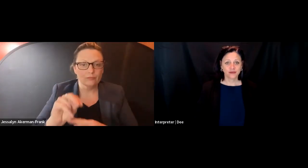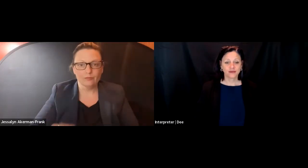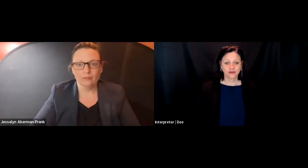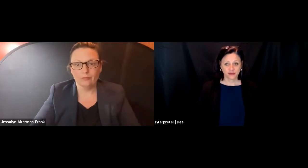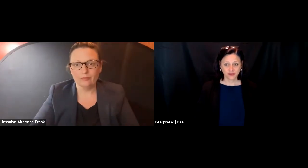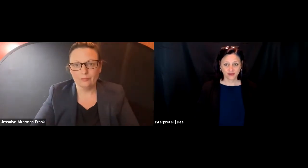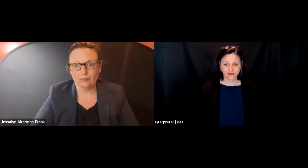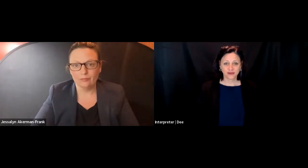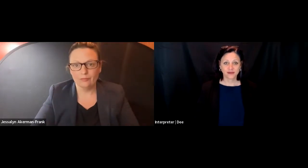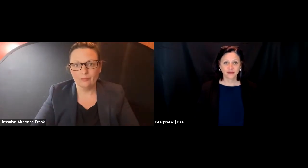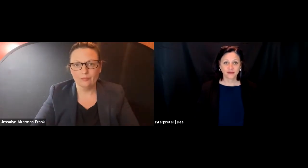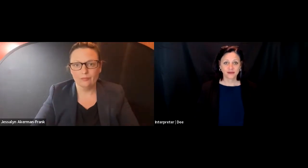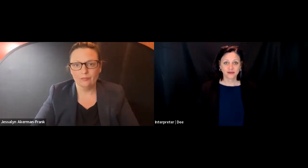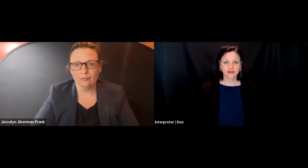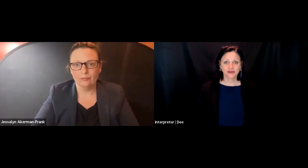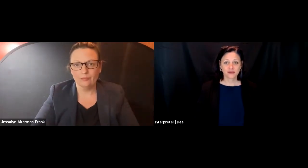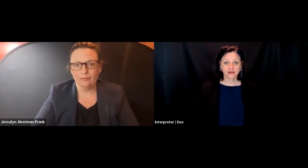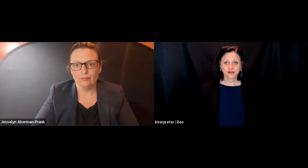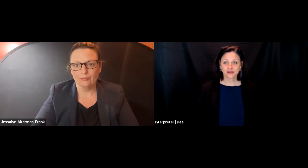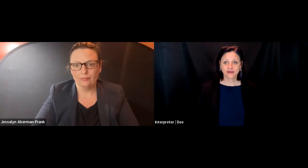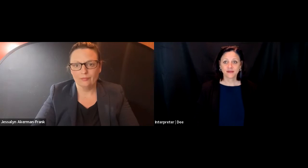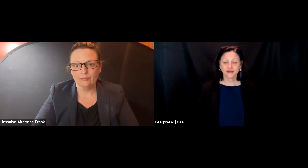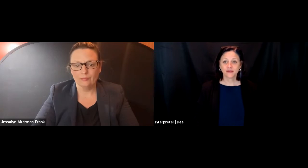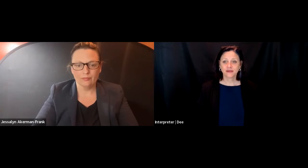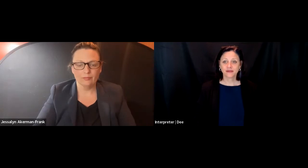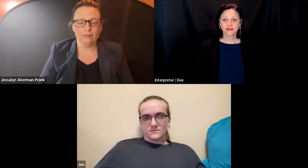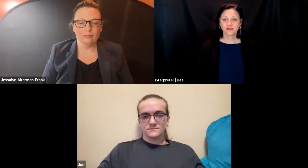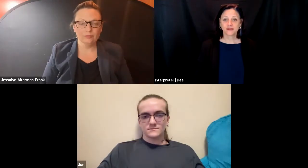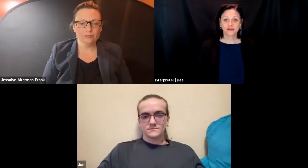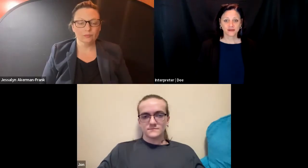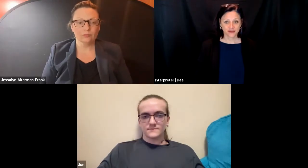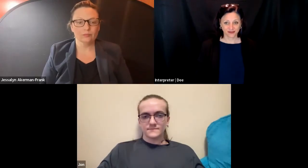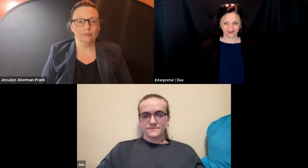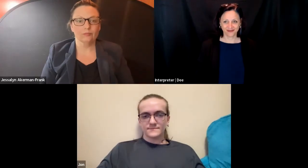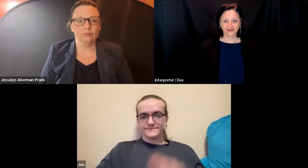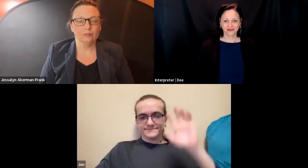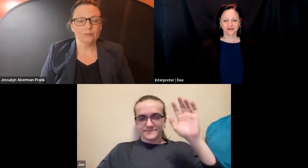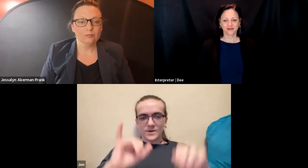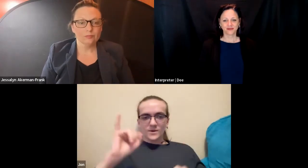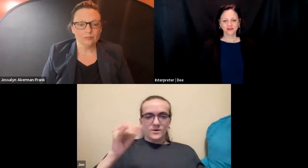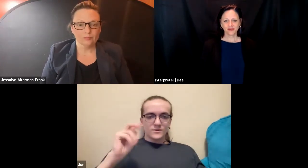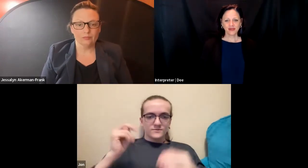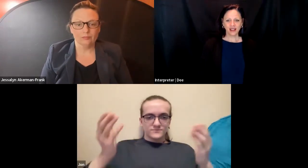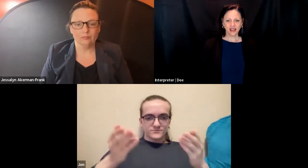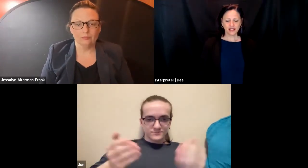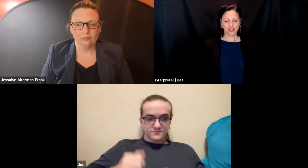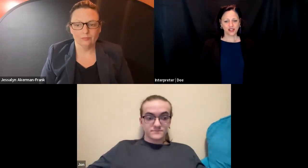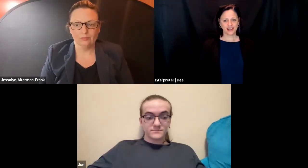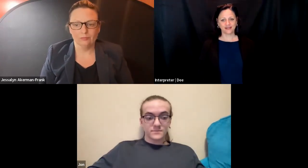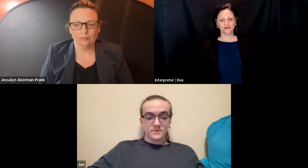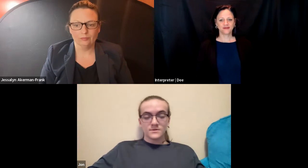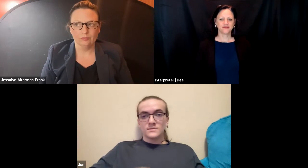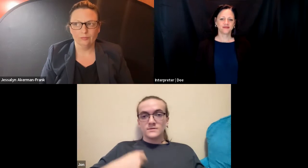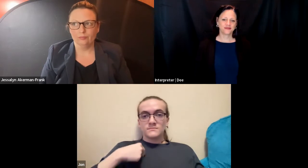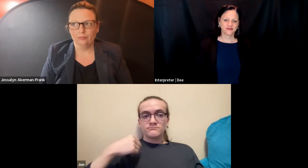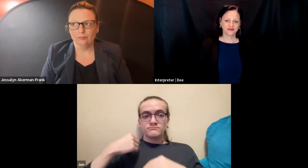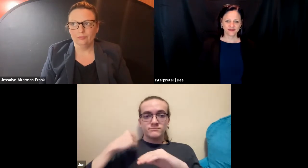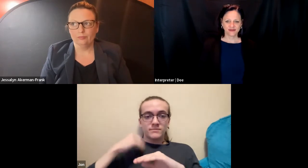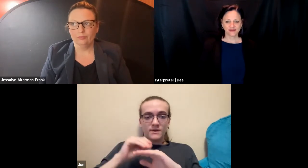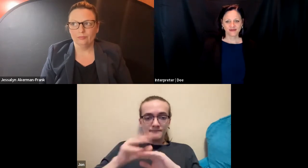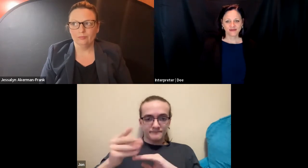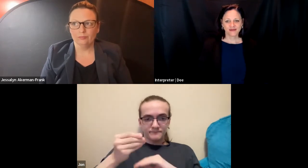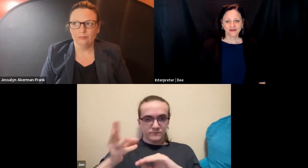Jessalyn: I will unspotlight Patrick and spotlight Jon.